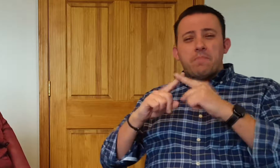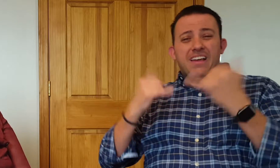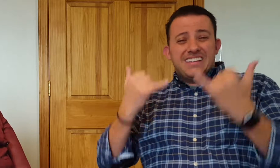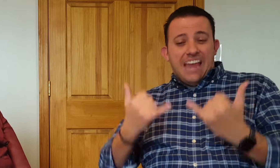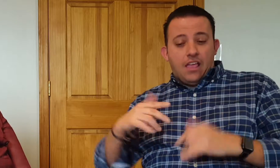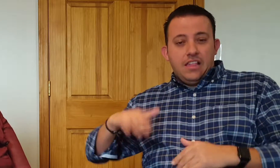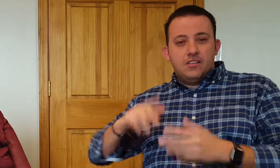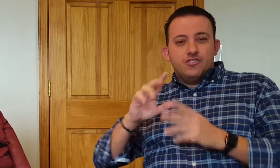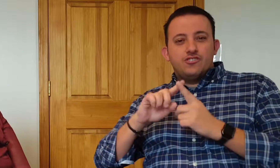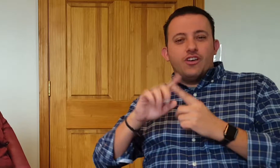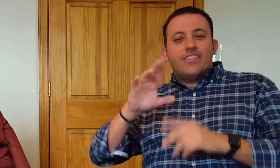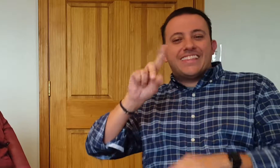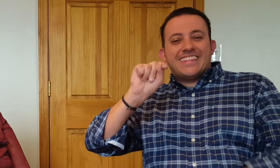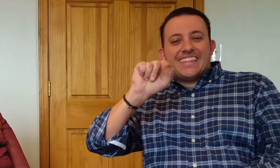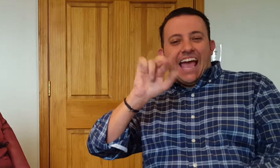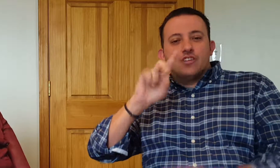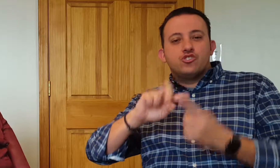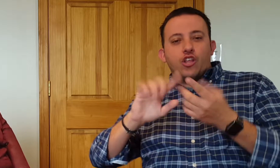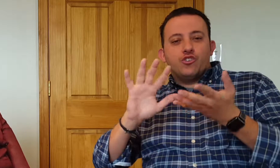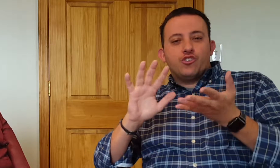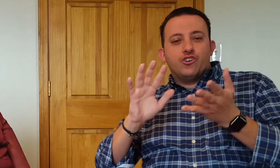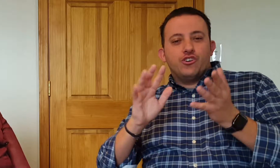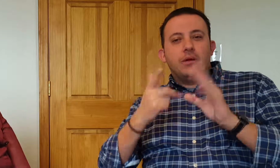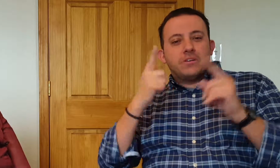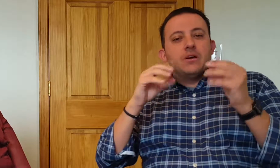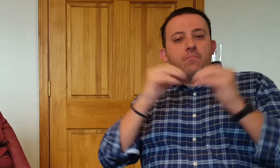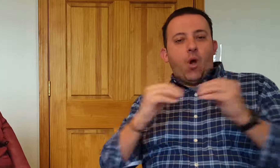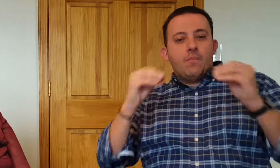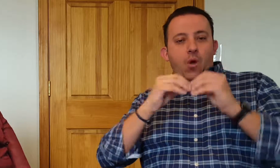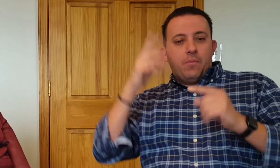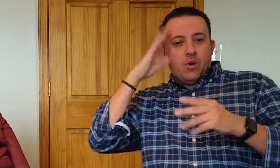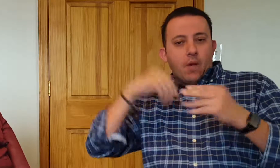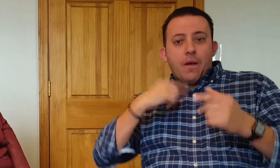when we came on the scene, but now I feel like the tides have really turned.